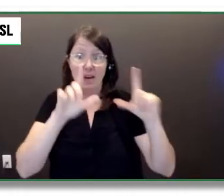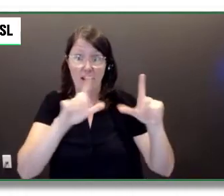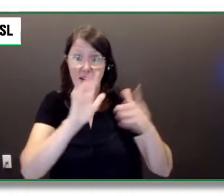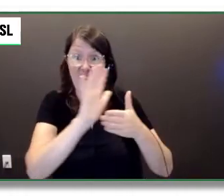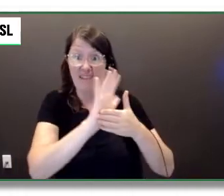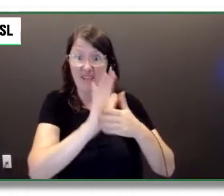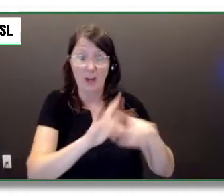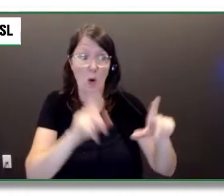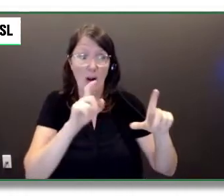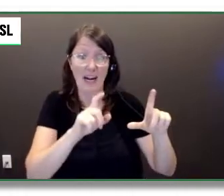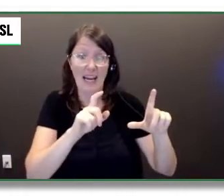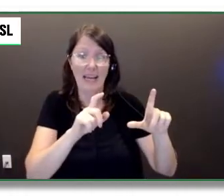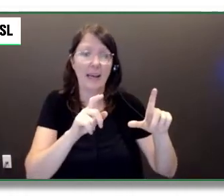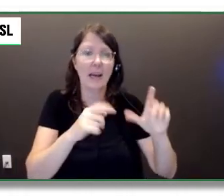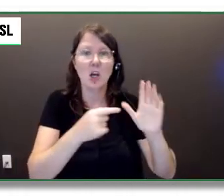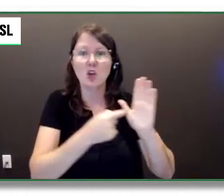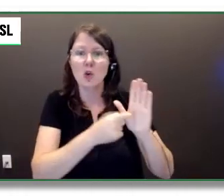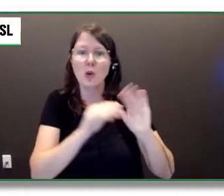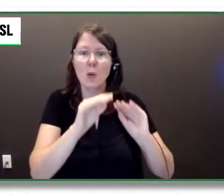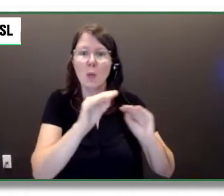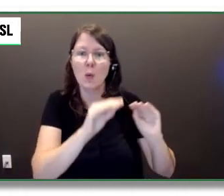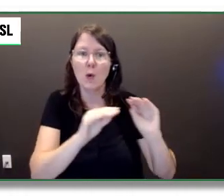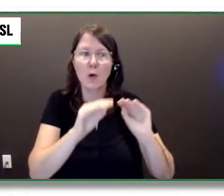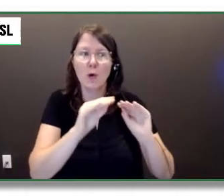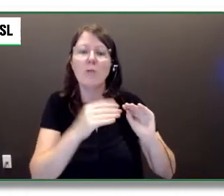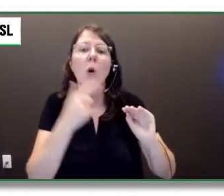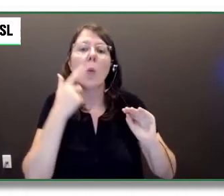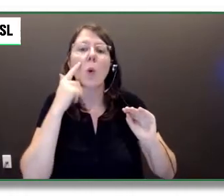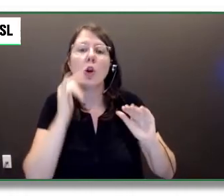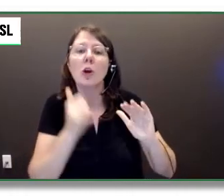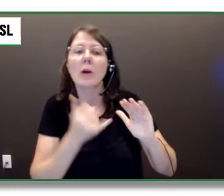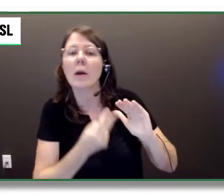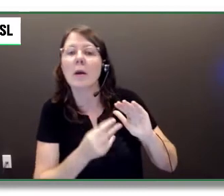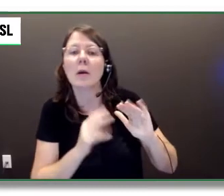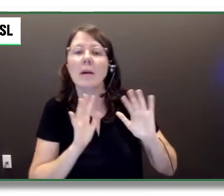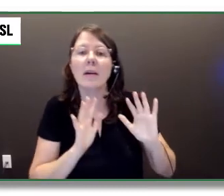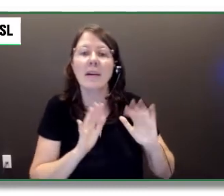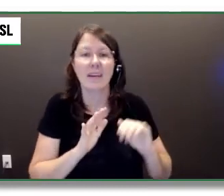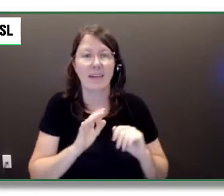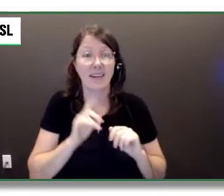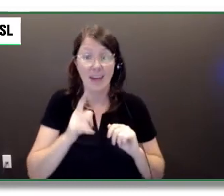this is from a channel I really like on YouTube called 4k relaxation channel